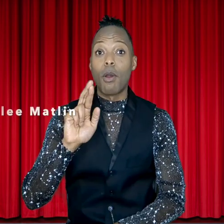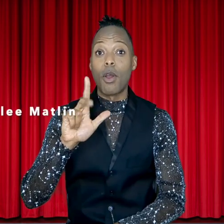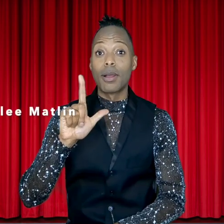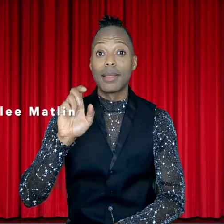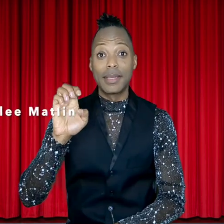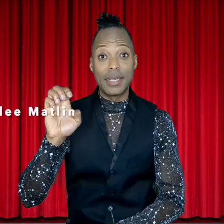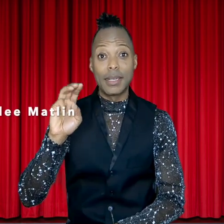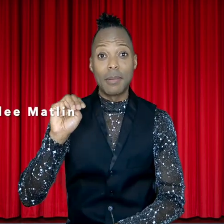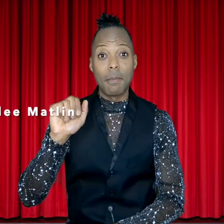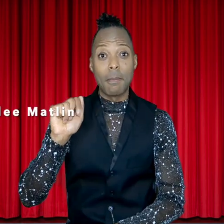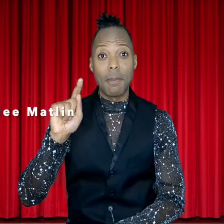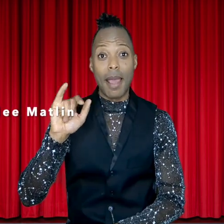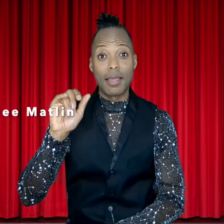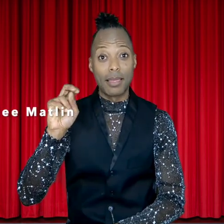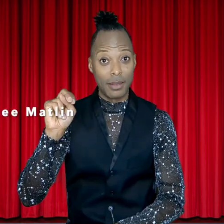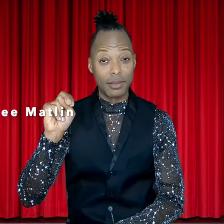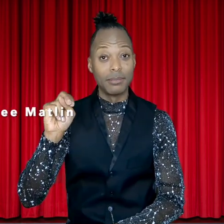After Marlee Matlin,